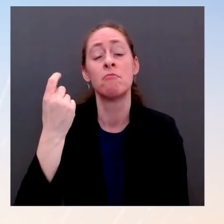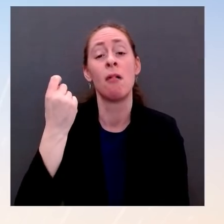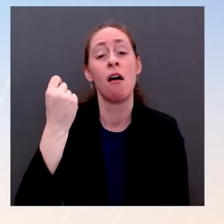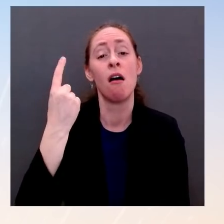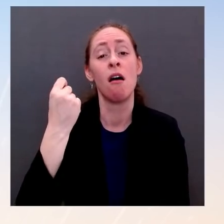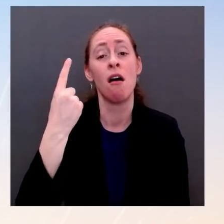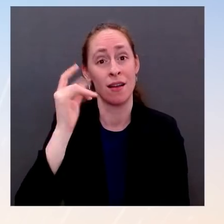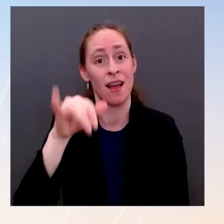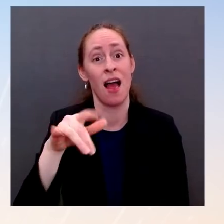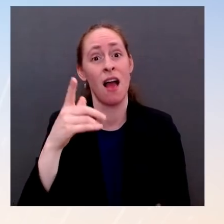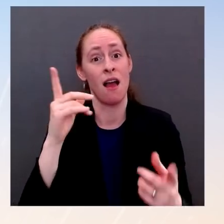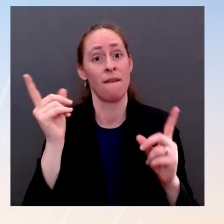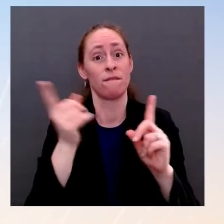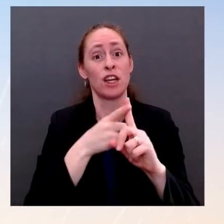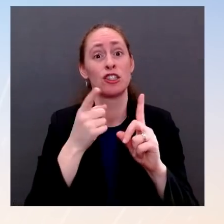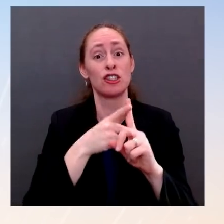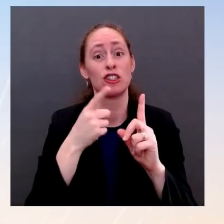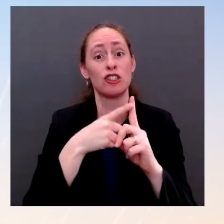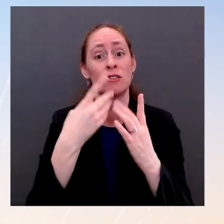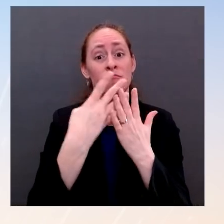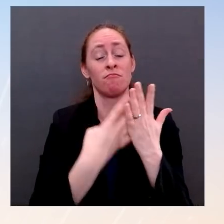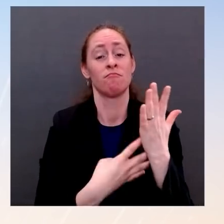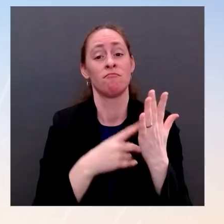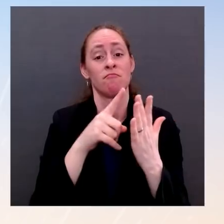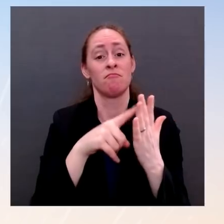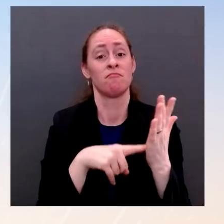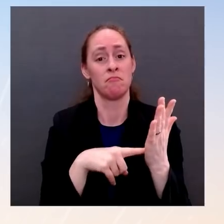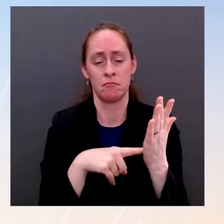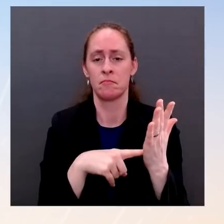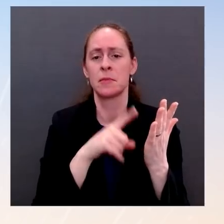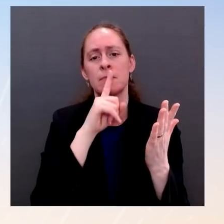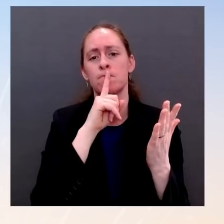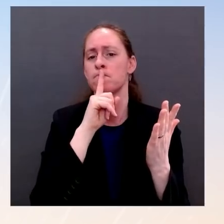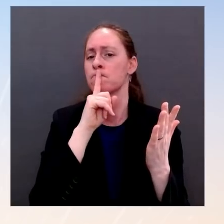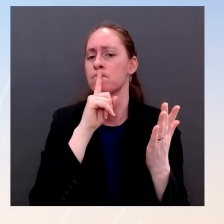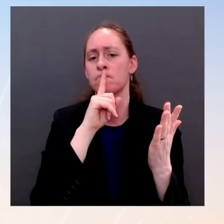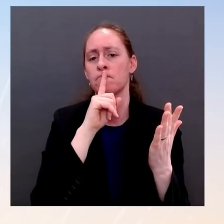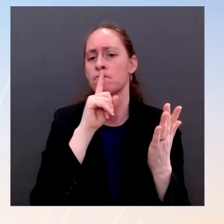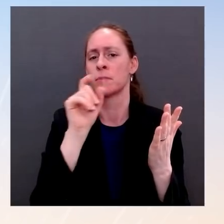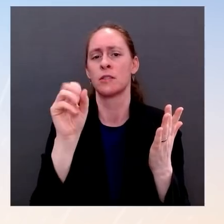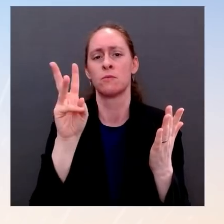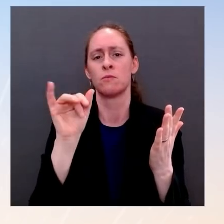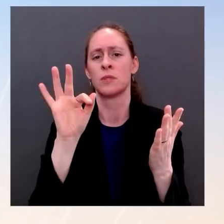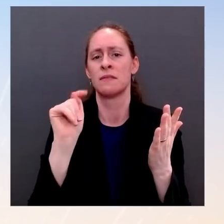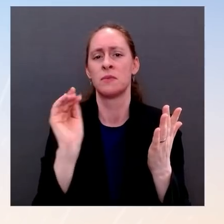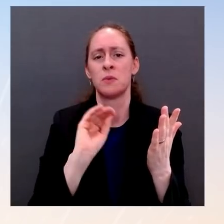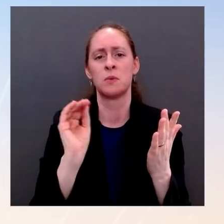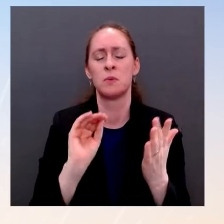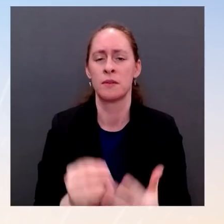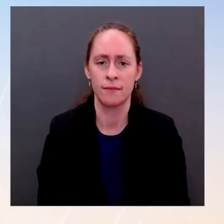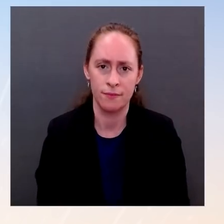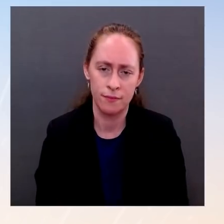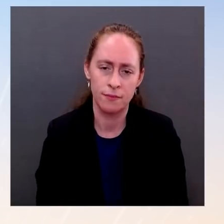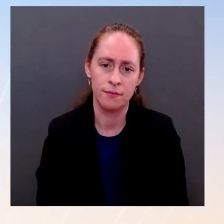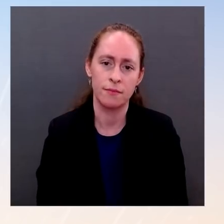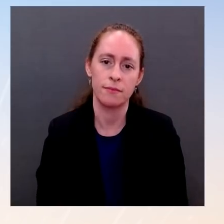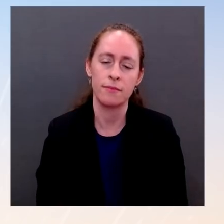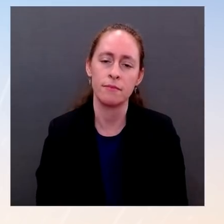Allies and partners are ready to take in lockstep with us, and that don't have the same spillover effects. But we always will monitor these options, and we'll --